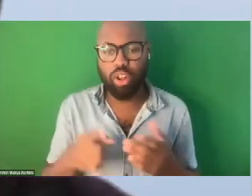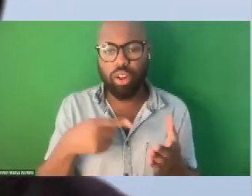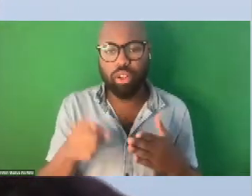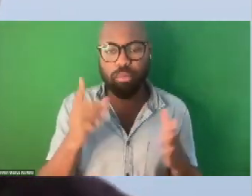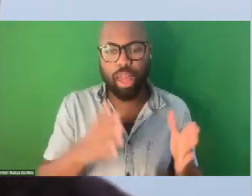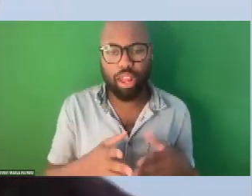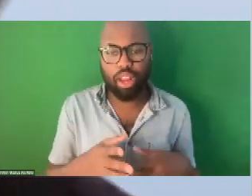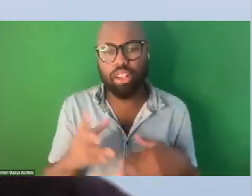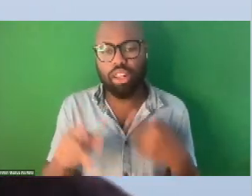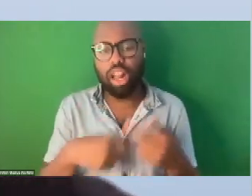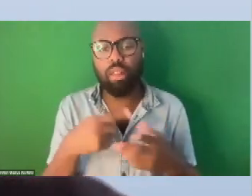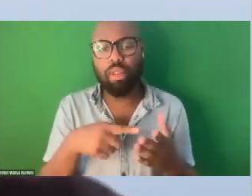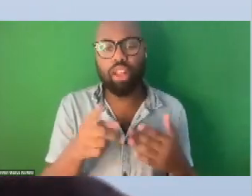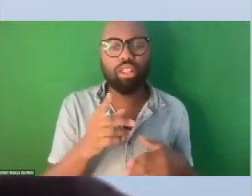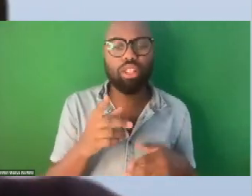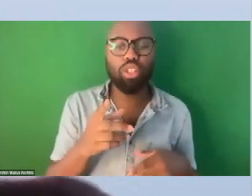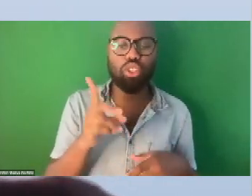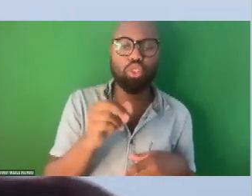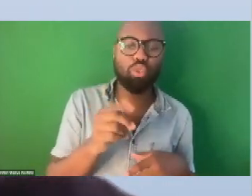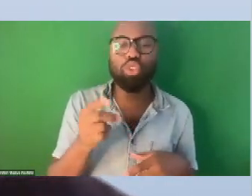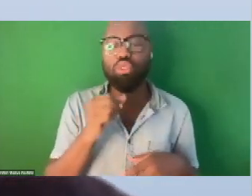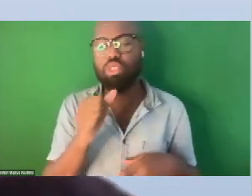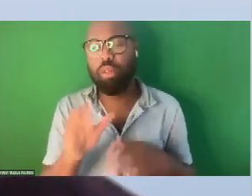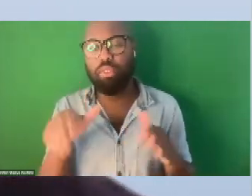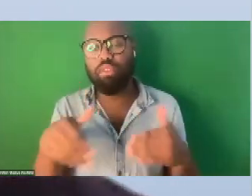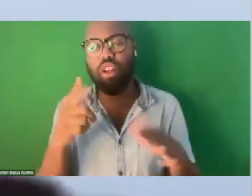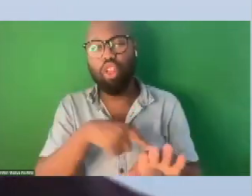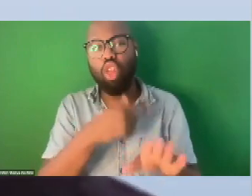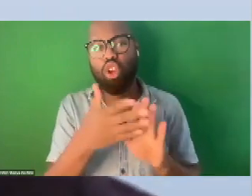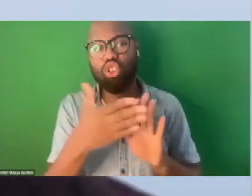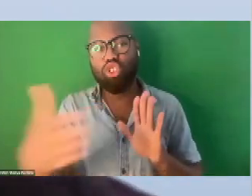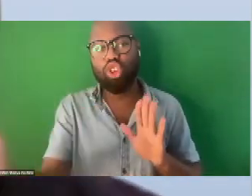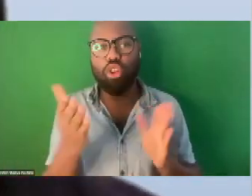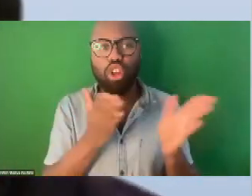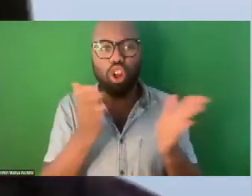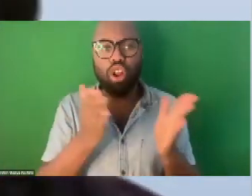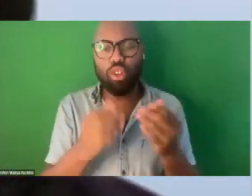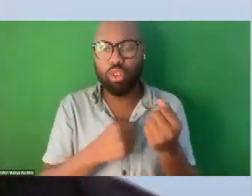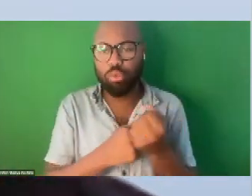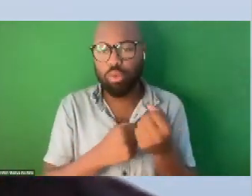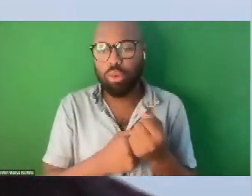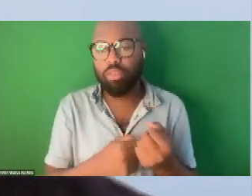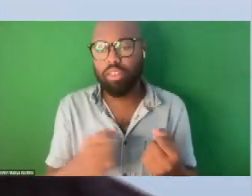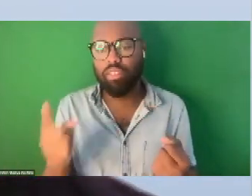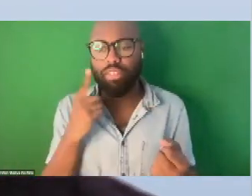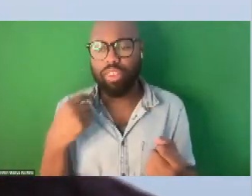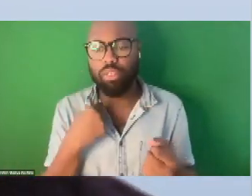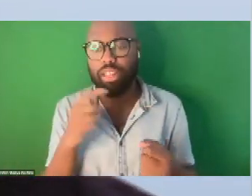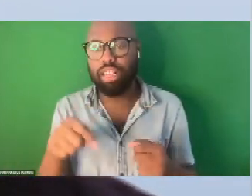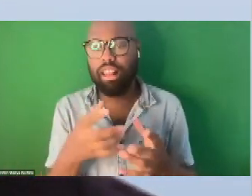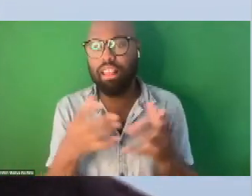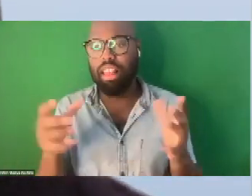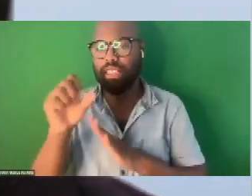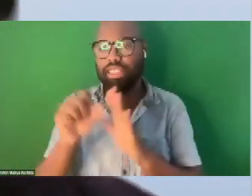provide long term services and supports. I also think we need a lot more state cooperation, exchanges of information about